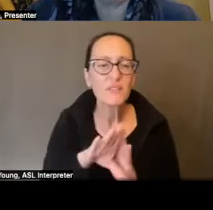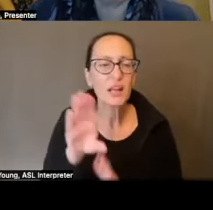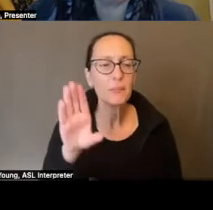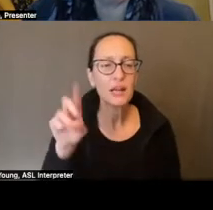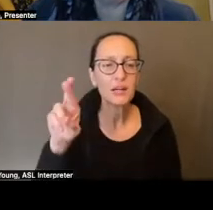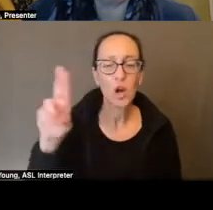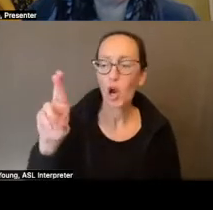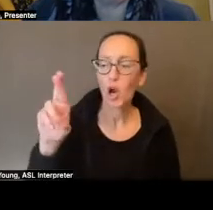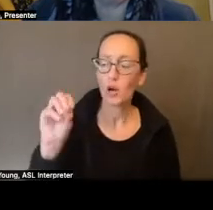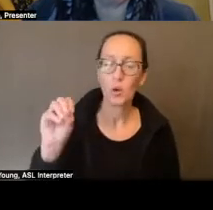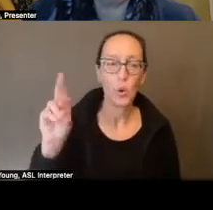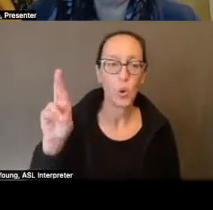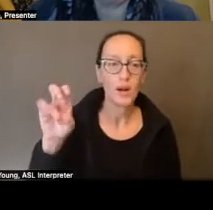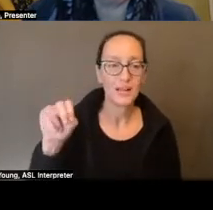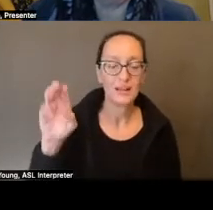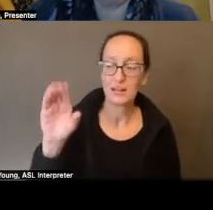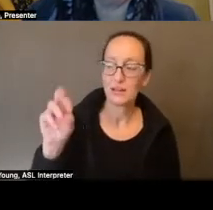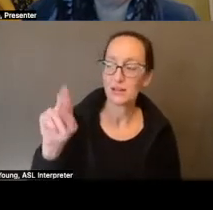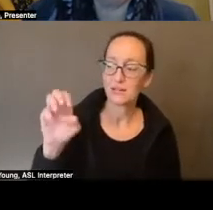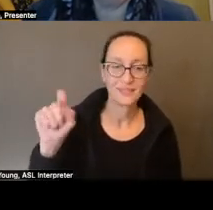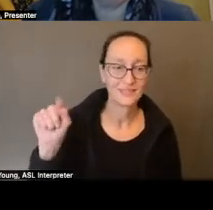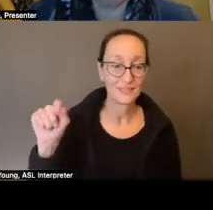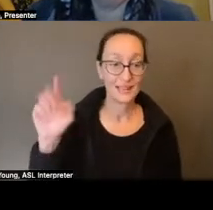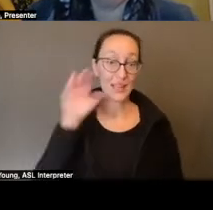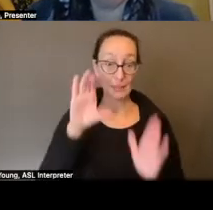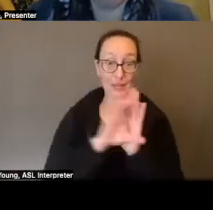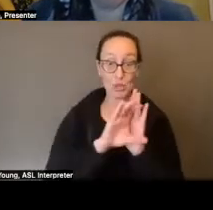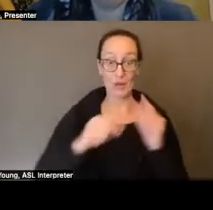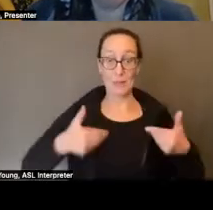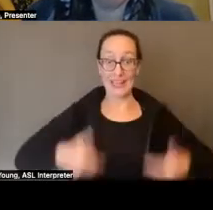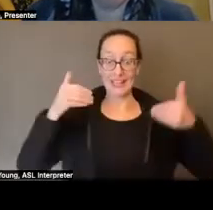This is a picture of me with Dr. Cornett in the the '90s.